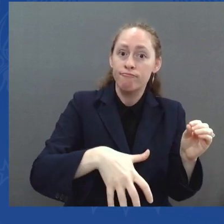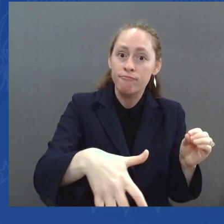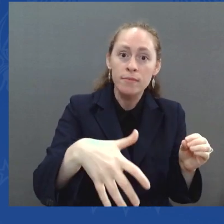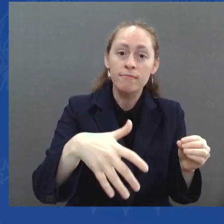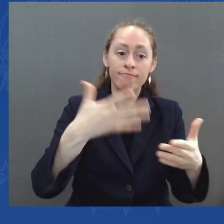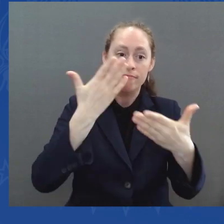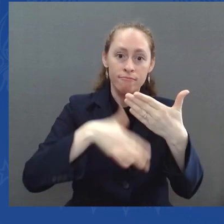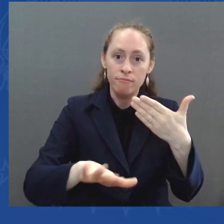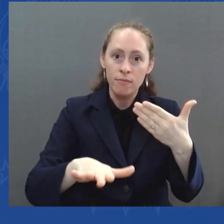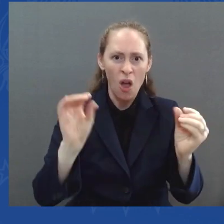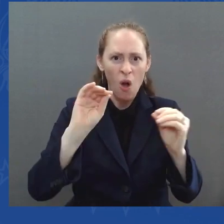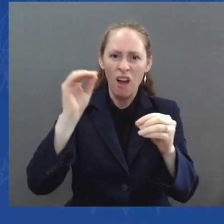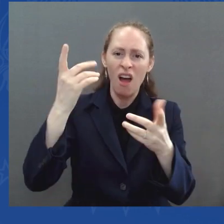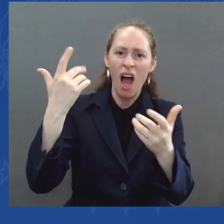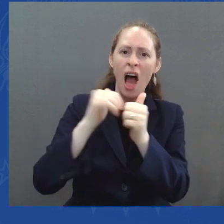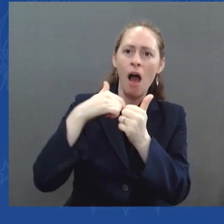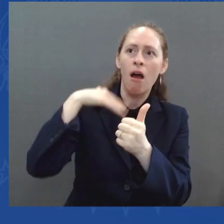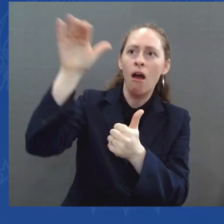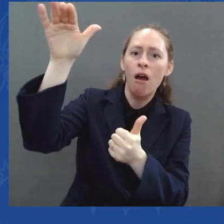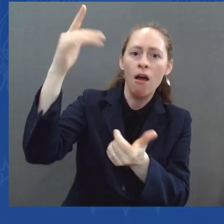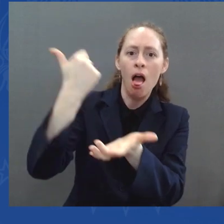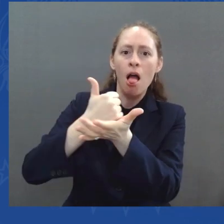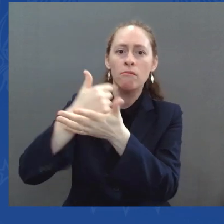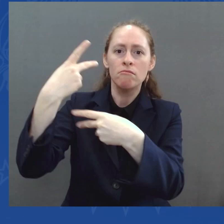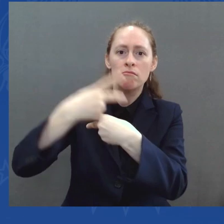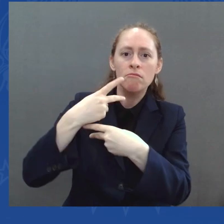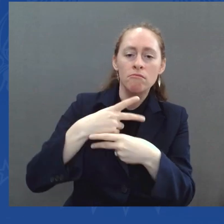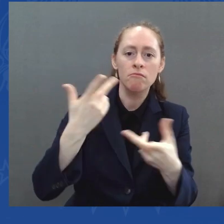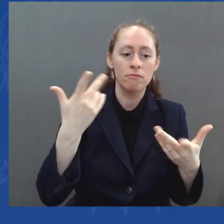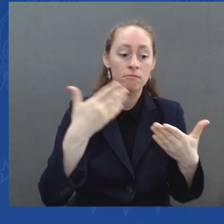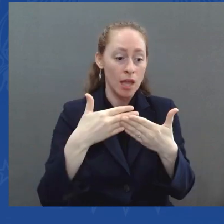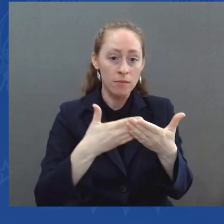postpartum depression screenings, and all the other essential care